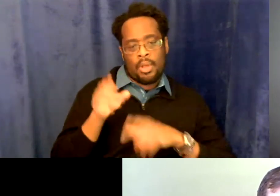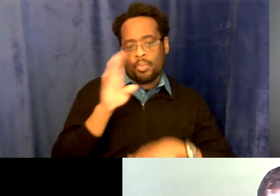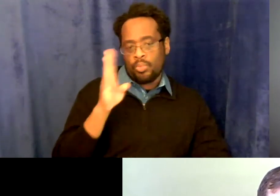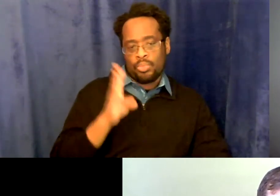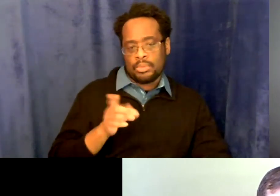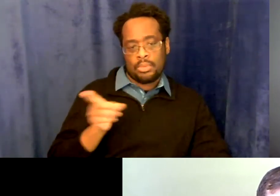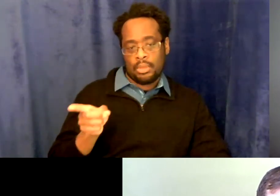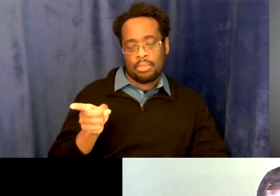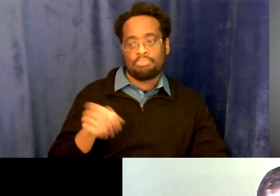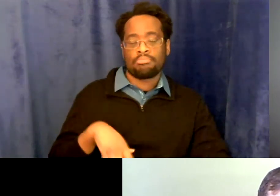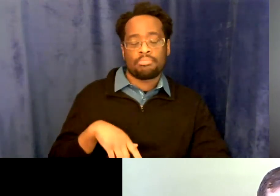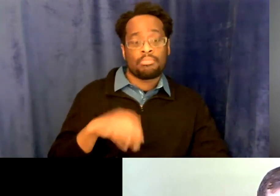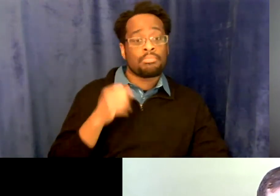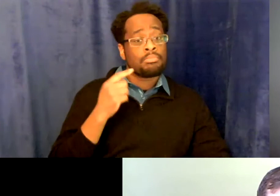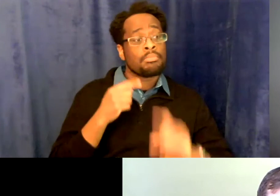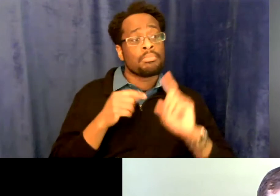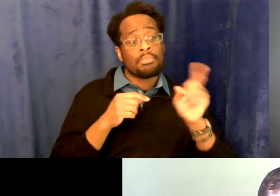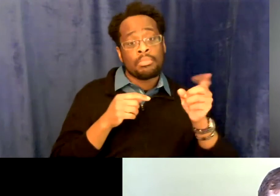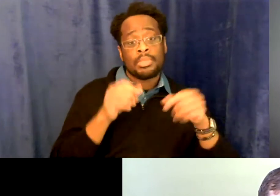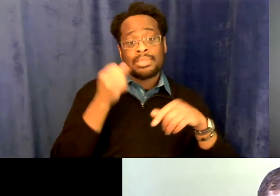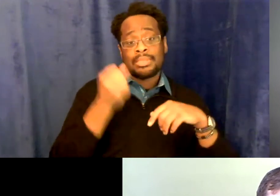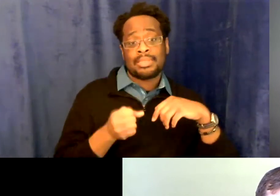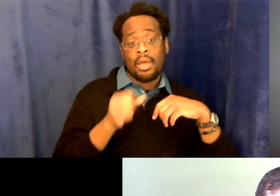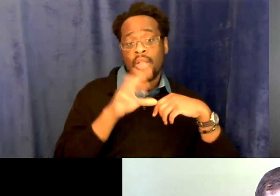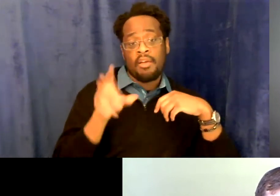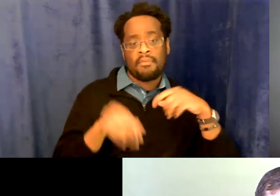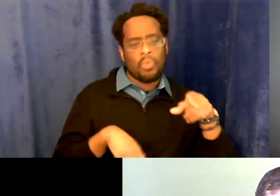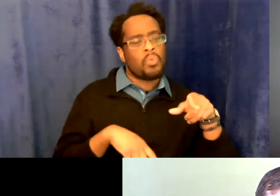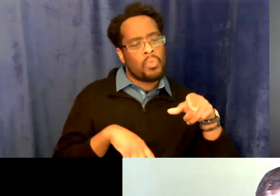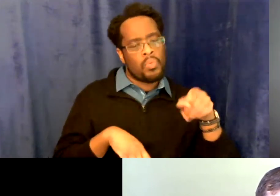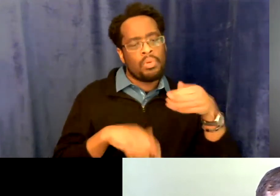area that may not have happened here i don't have a wealth of knowledge based around each different